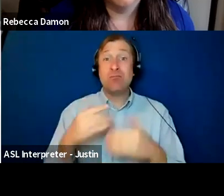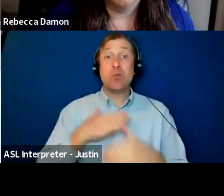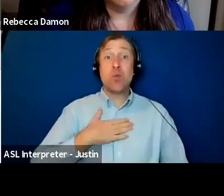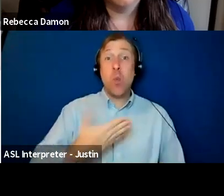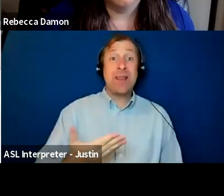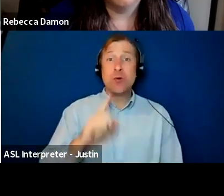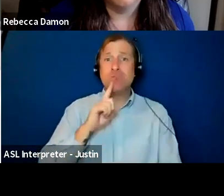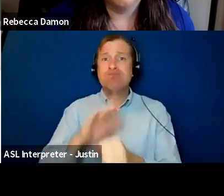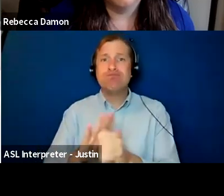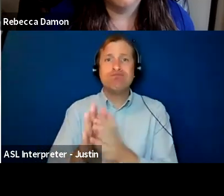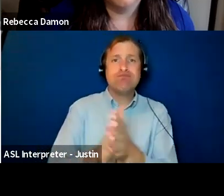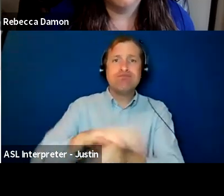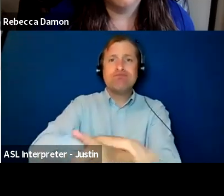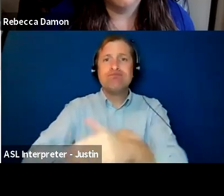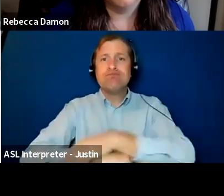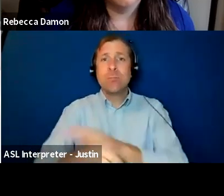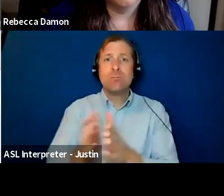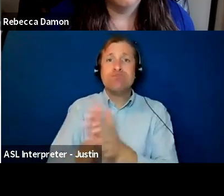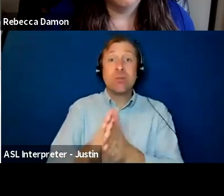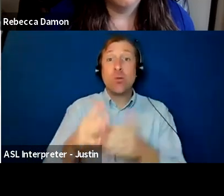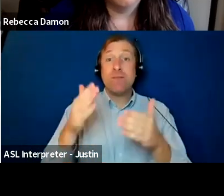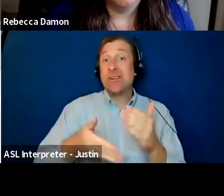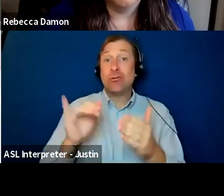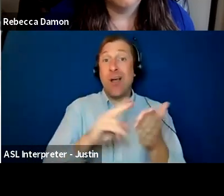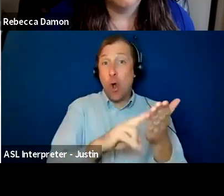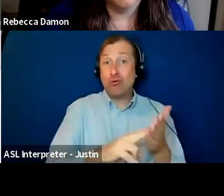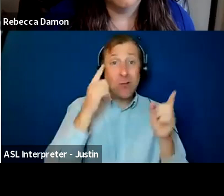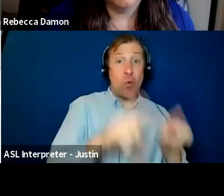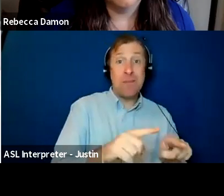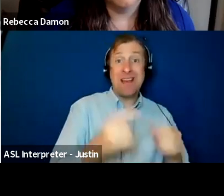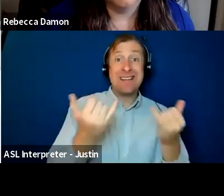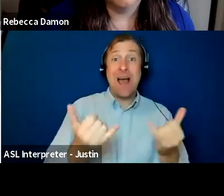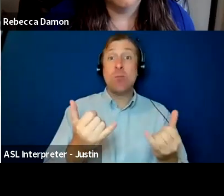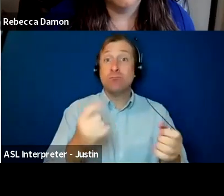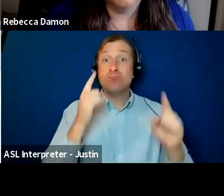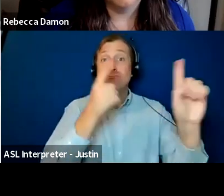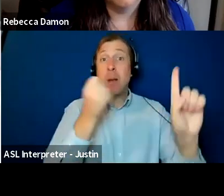to do to bring this home. And now that we've brought it home, we want to make sure that it's communicated well to you.